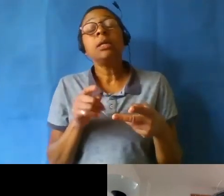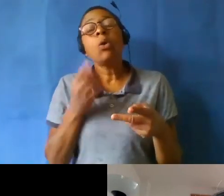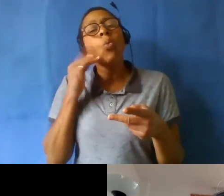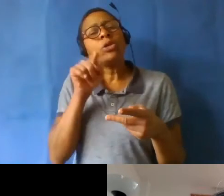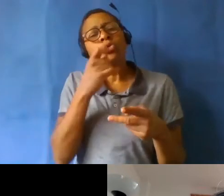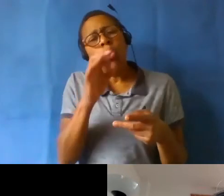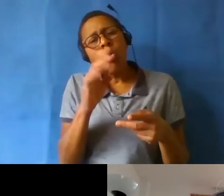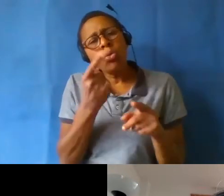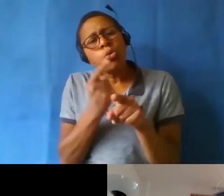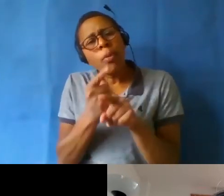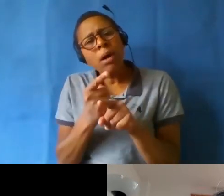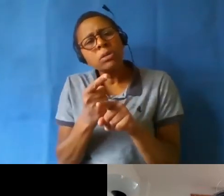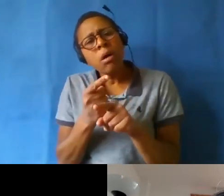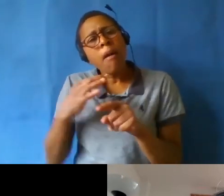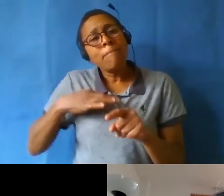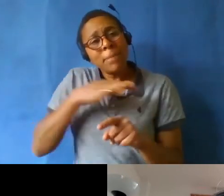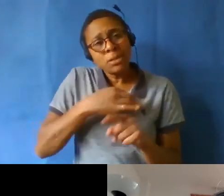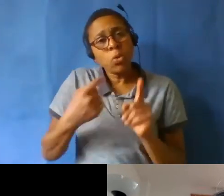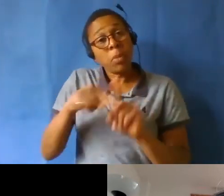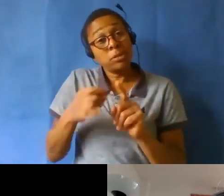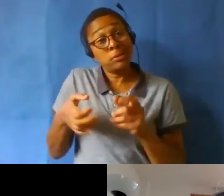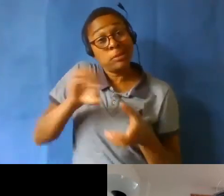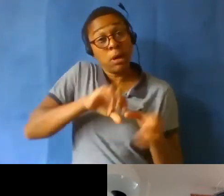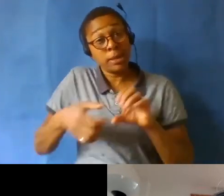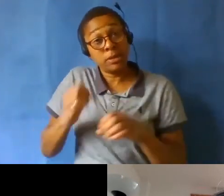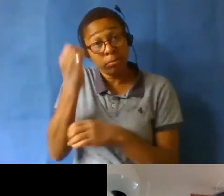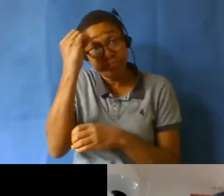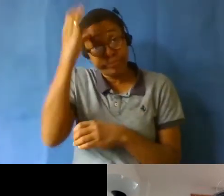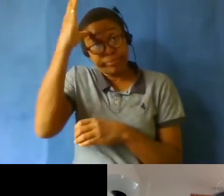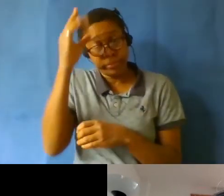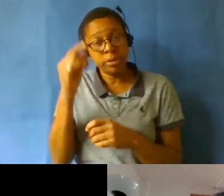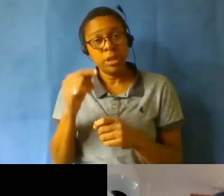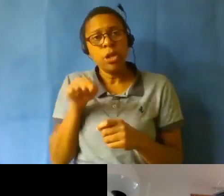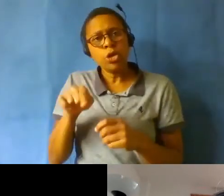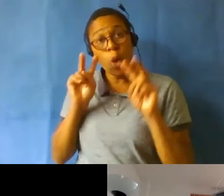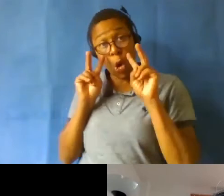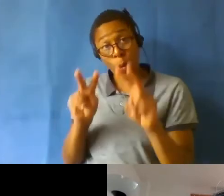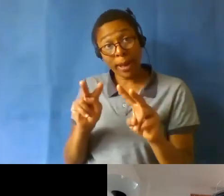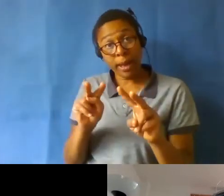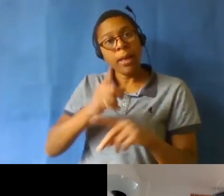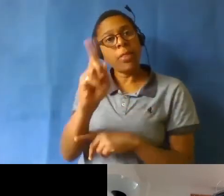looking at the Bhopali survivors in a particular way your thoughts on where